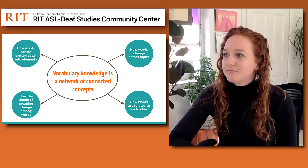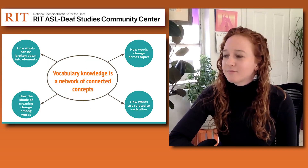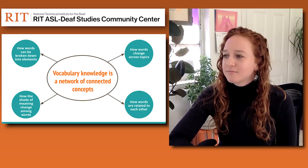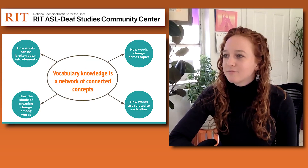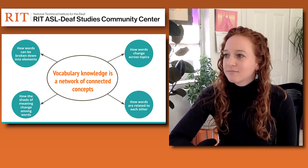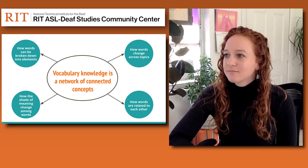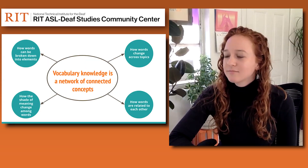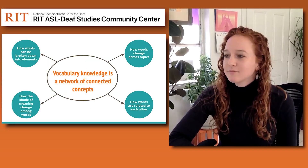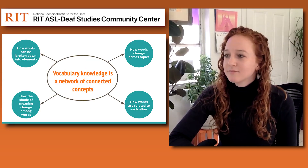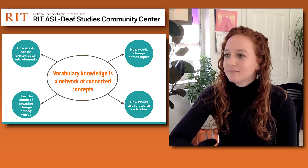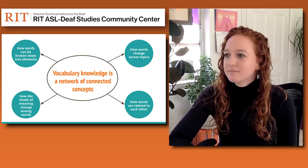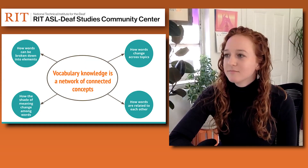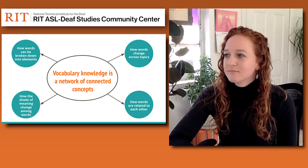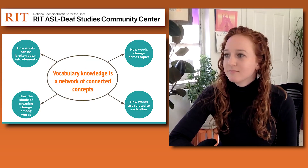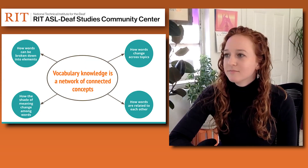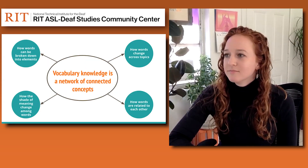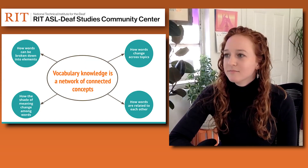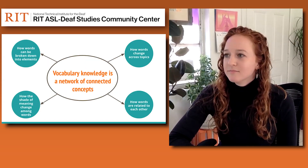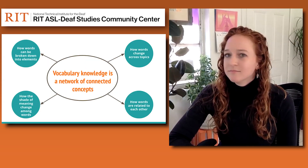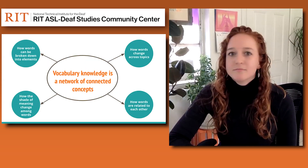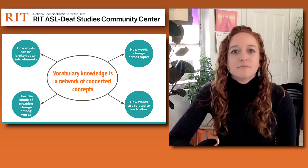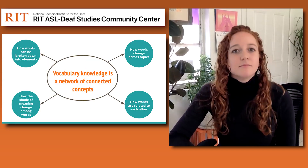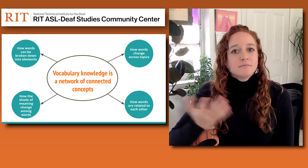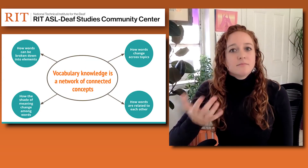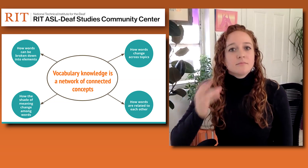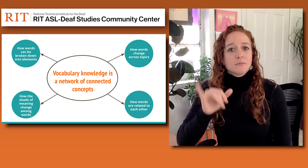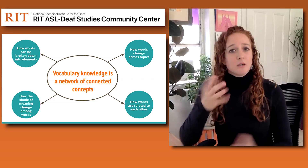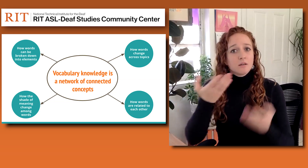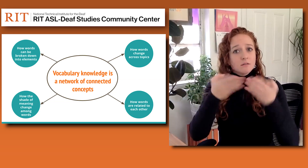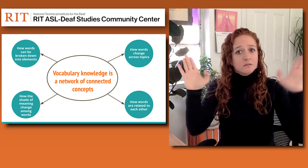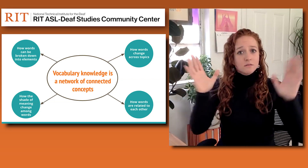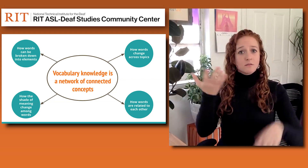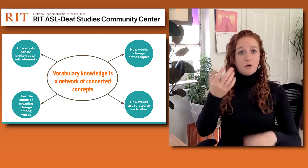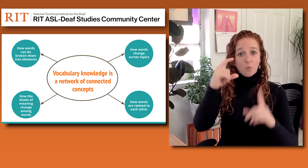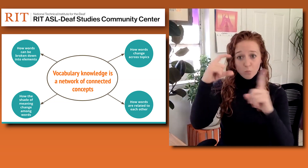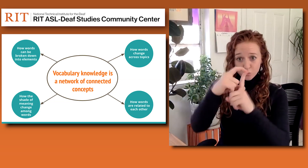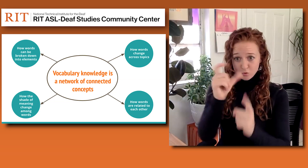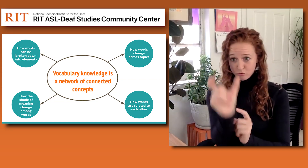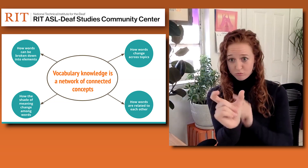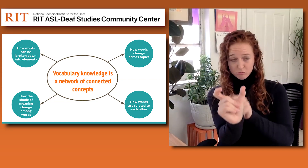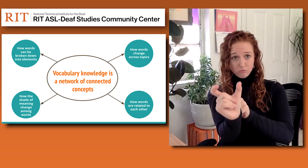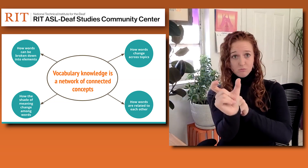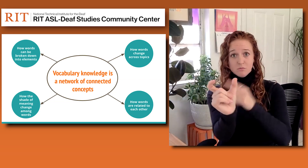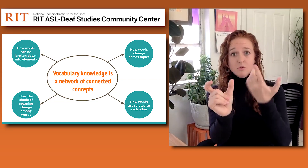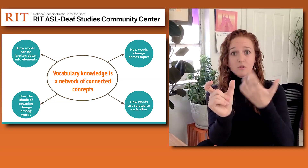as opposed to trying to figure out what does "UW" mean? So, we have a word,